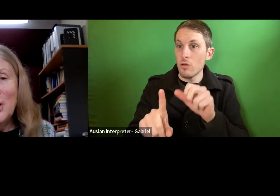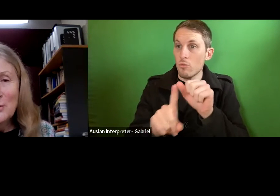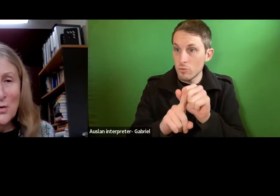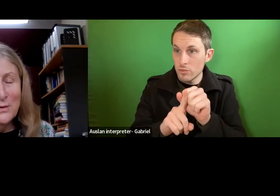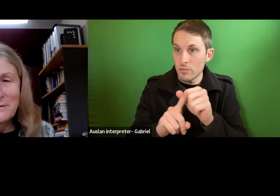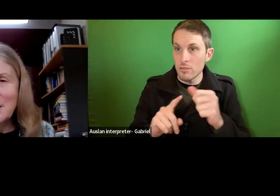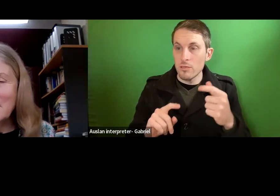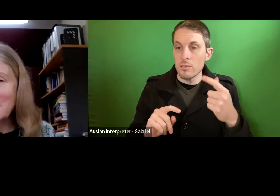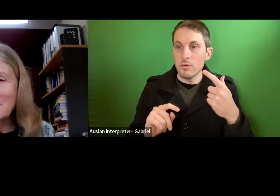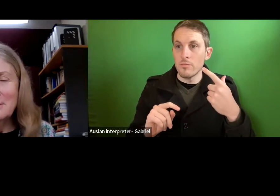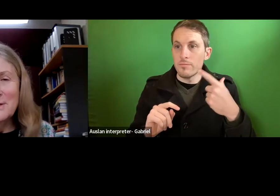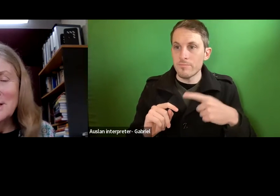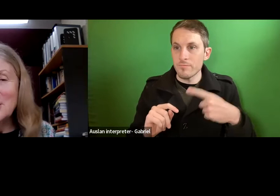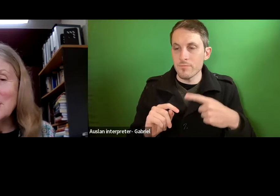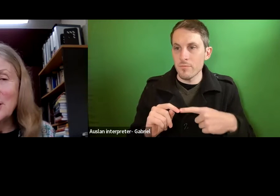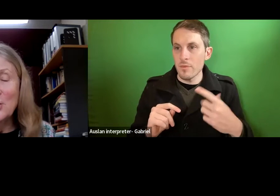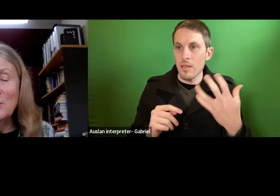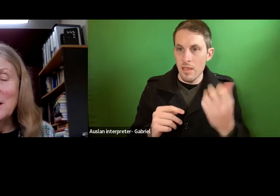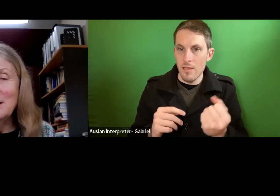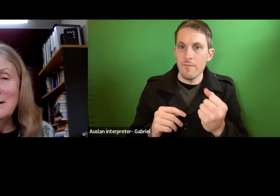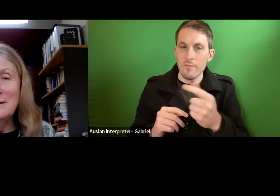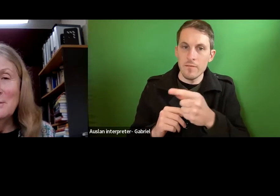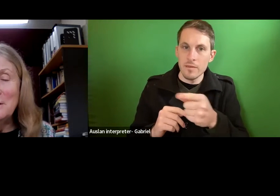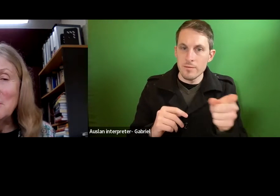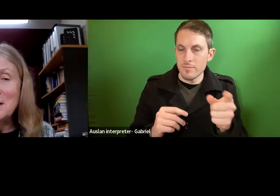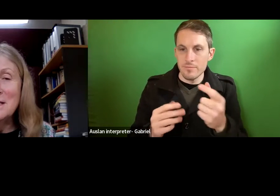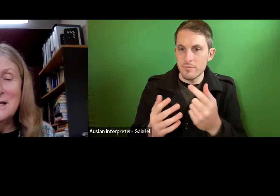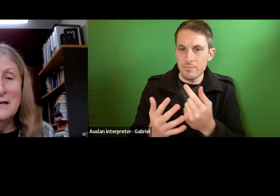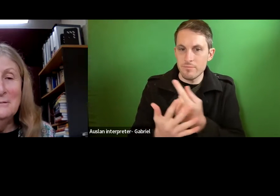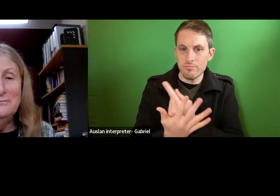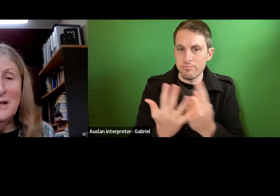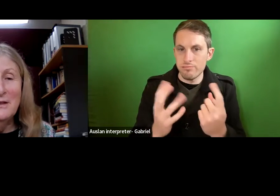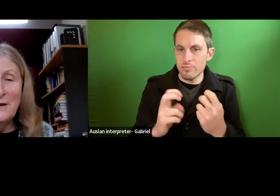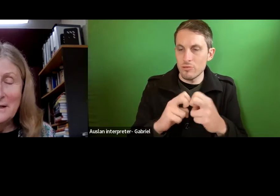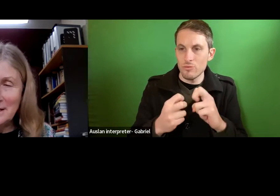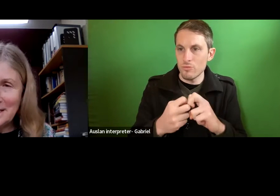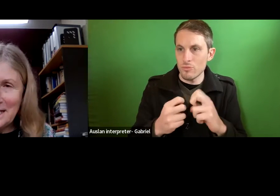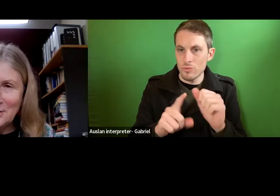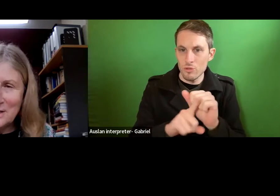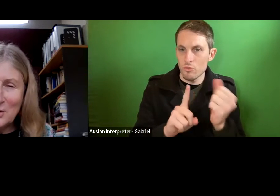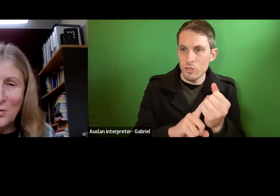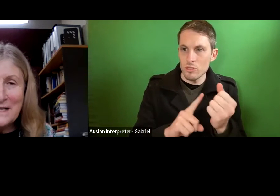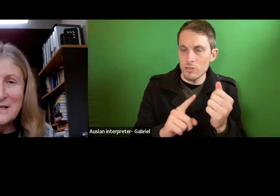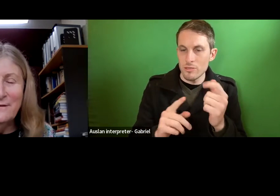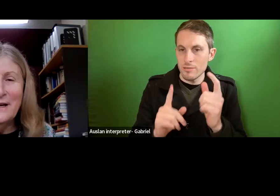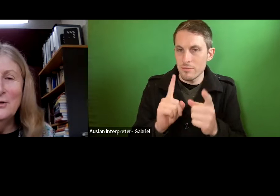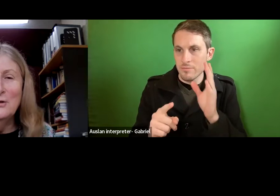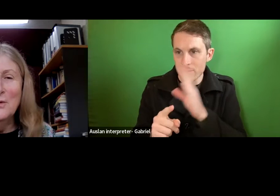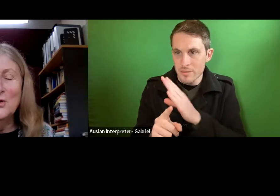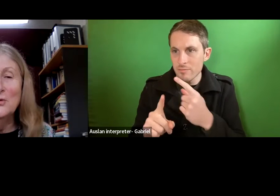comorbid conditions that could be missed. The fact that again, it was a wait to fail model,